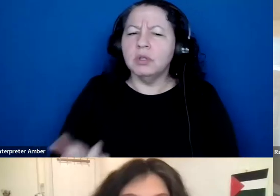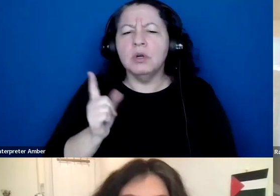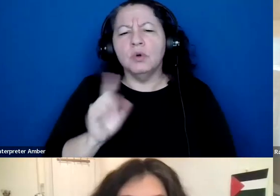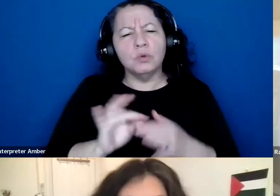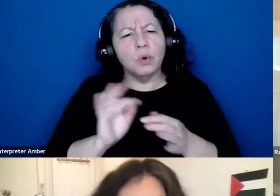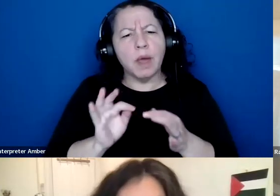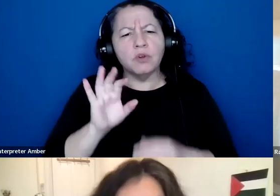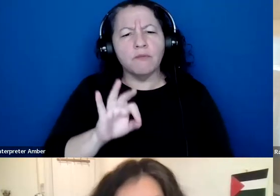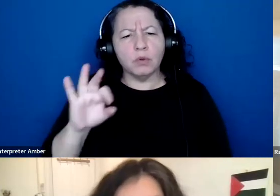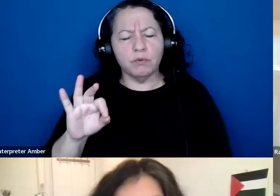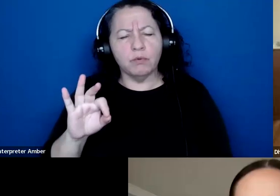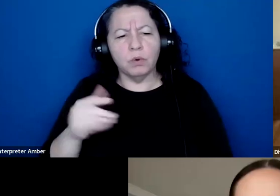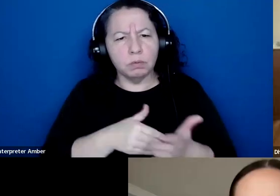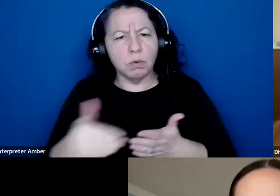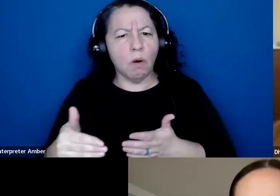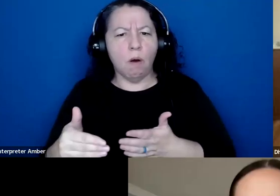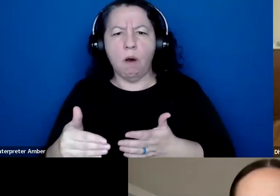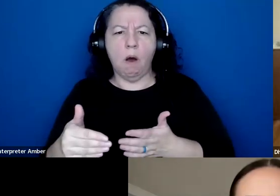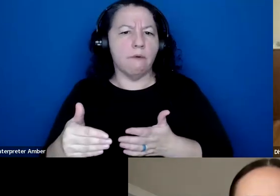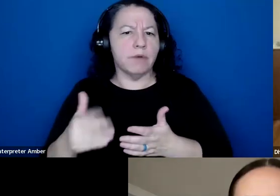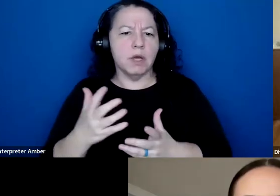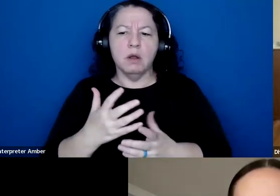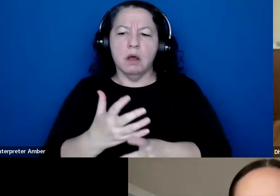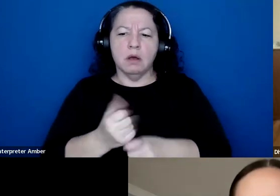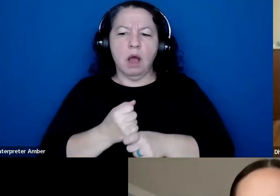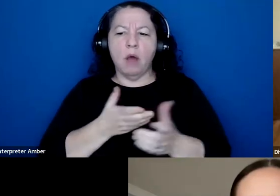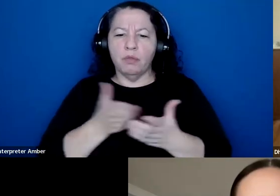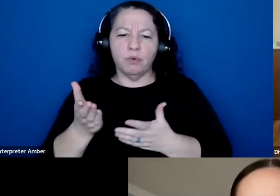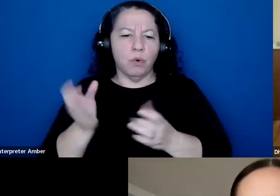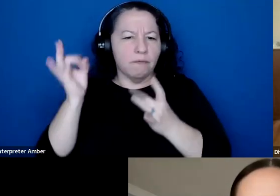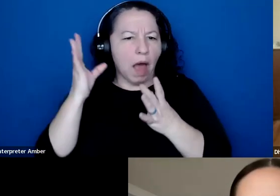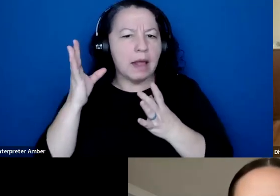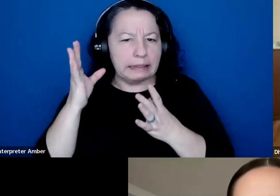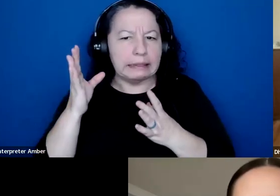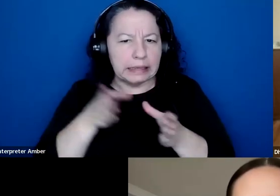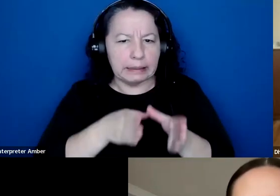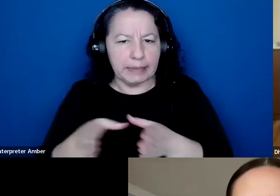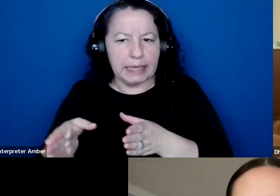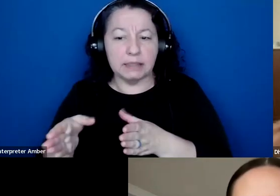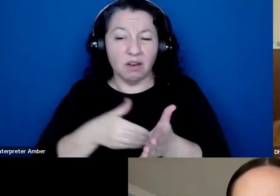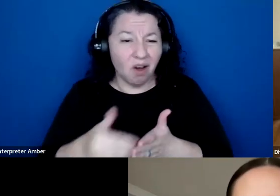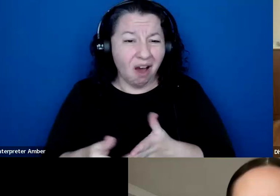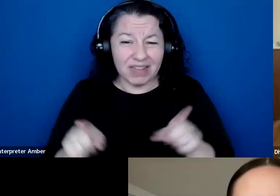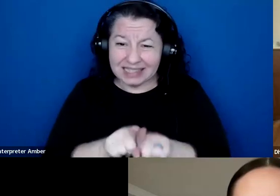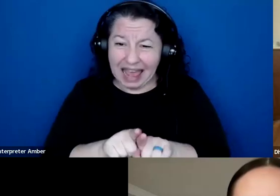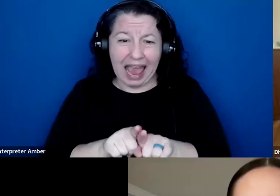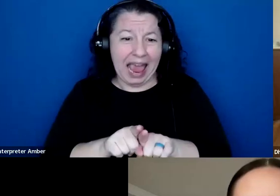fuels, of course, are often obtained via violence so often. But so often so are components of the green economy. You know,